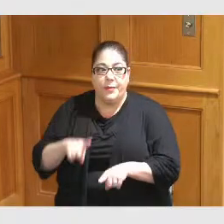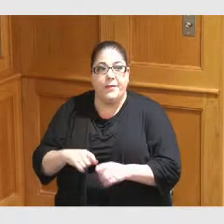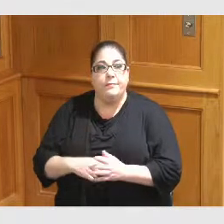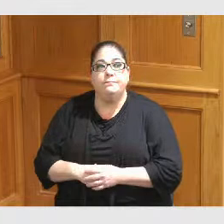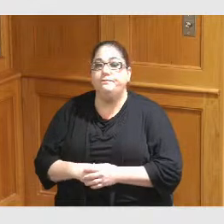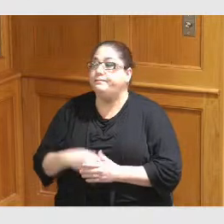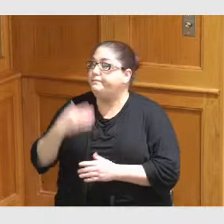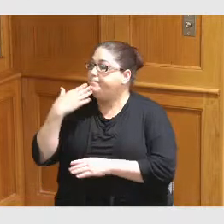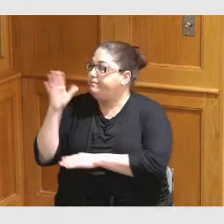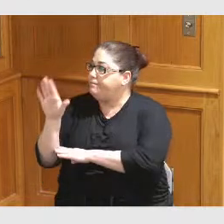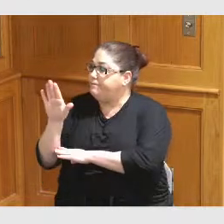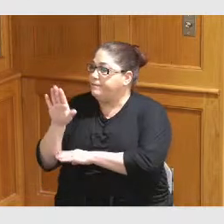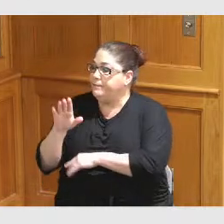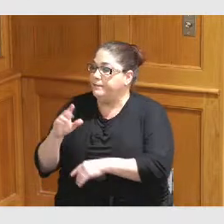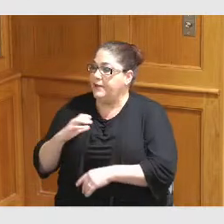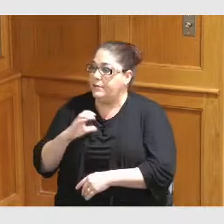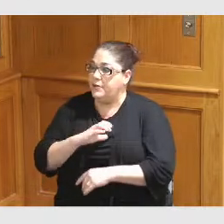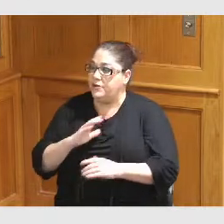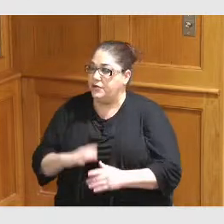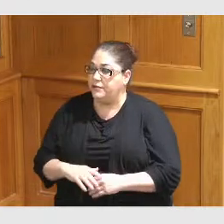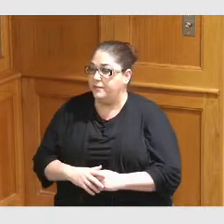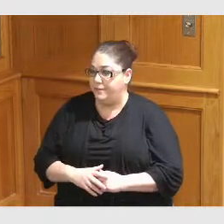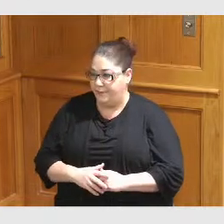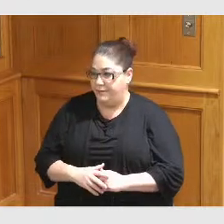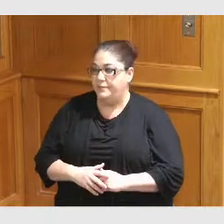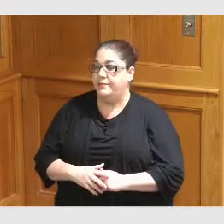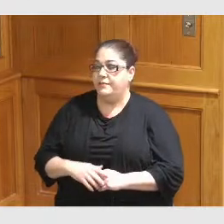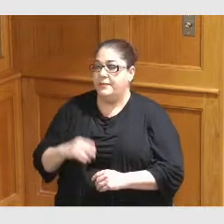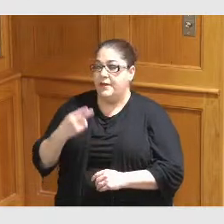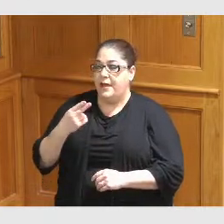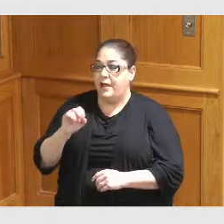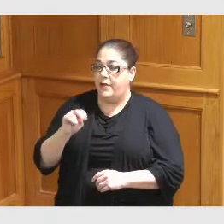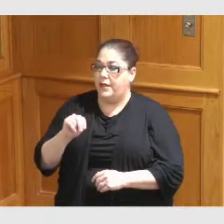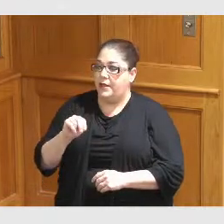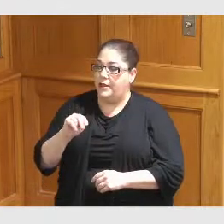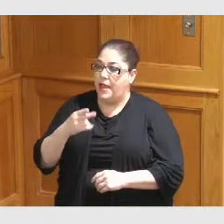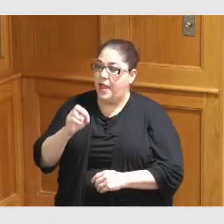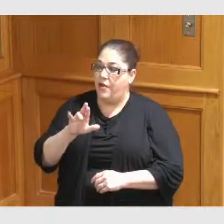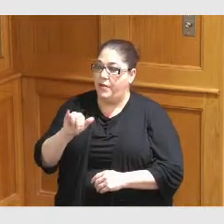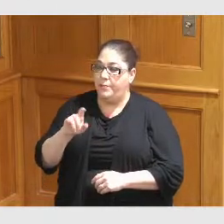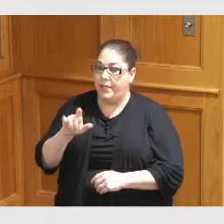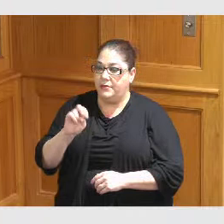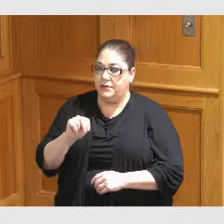your time I am Harry blant with Hamilton County Economic Development Office and today we have it